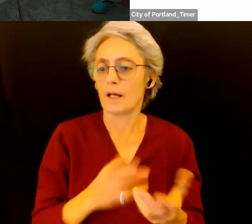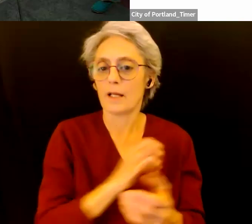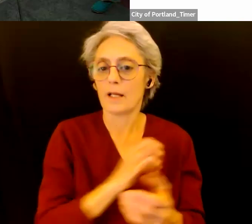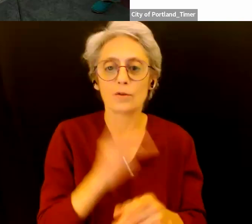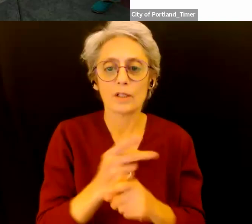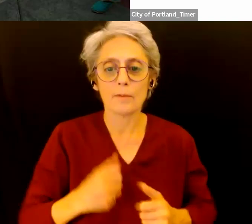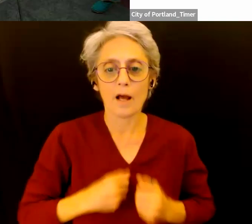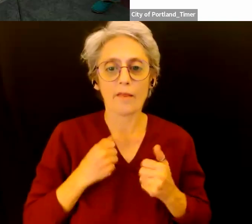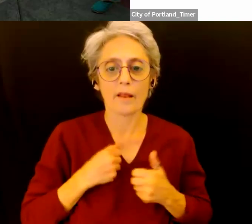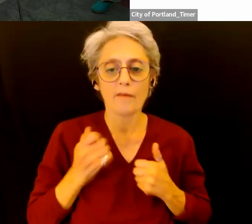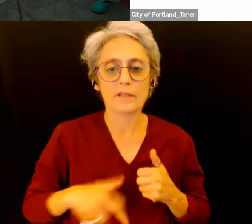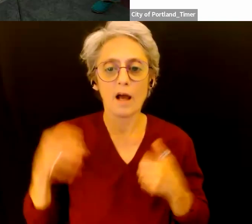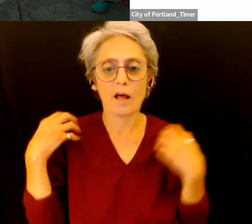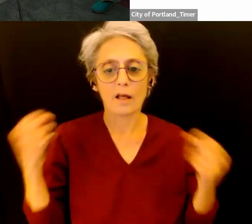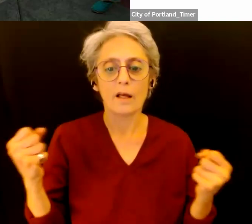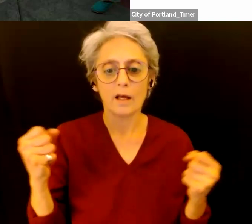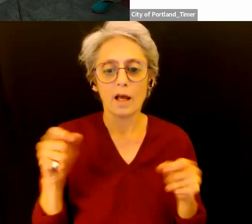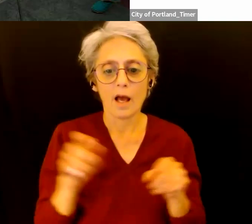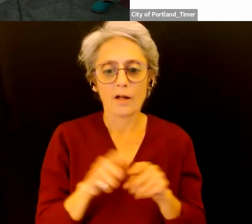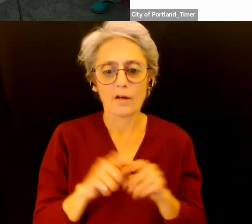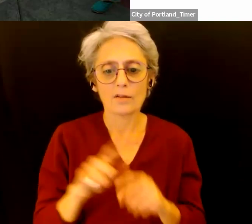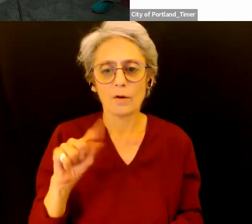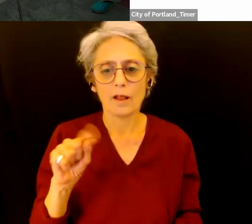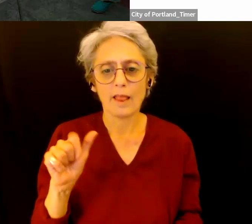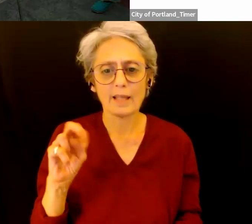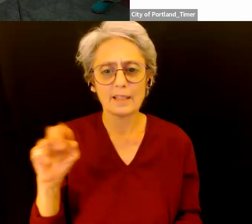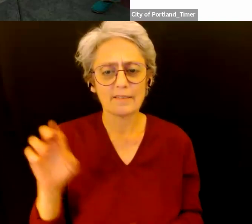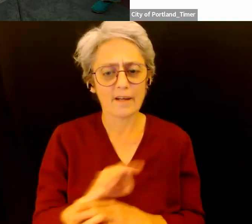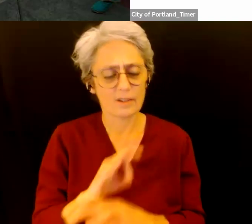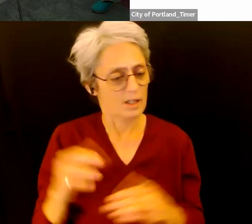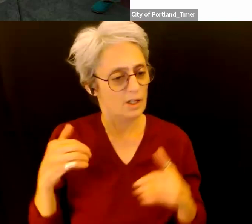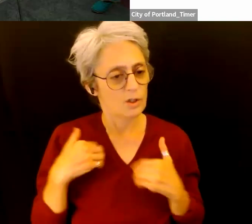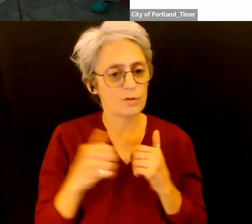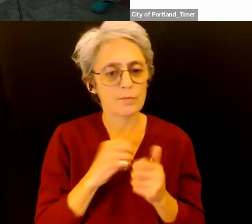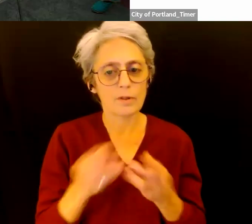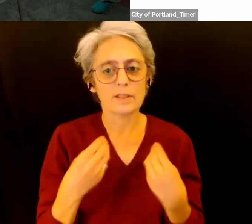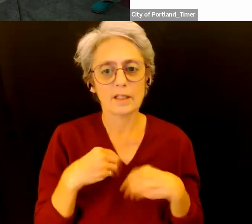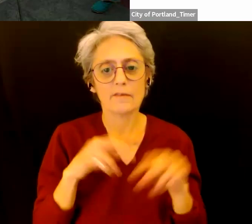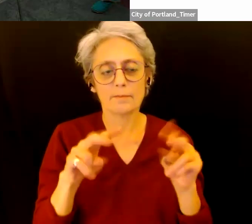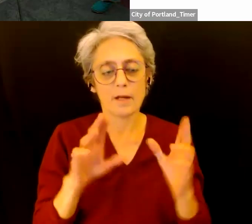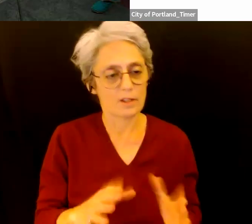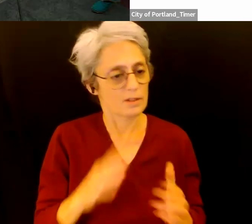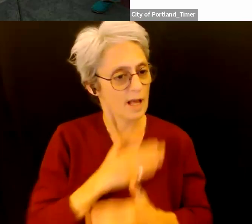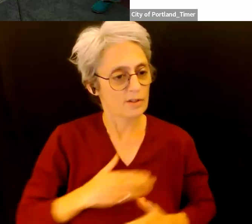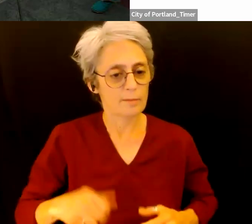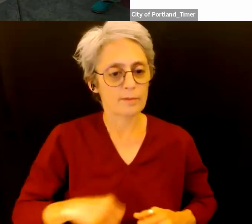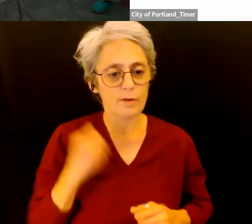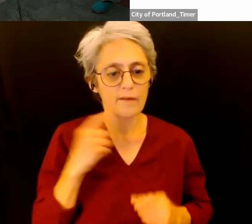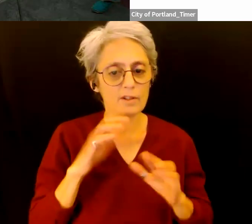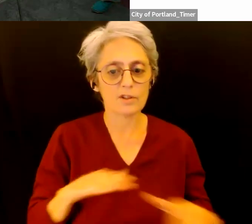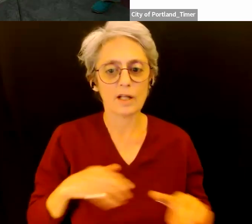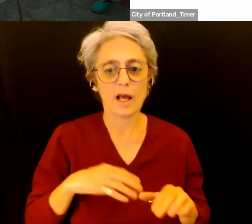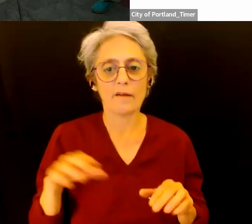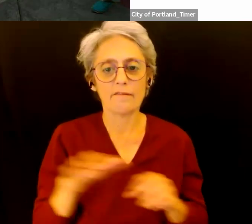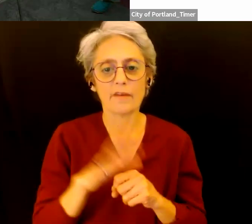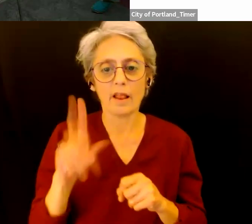And as a latent function, youth sports give us spectators entertainment and pride for where our children and fellow city members may lead the city for its future.